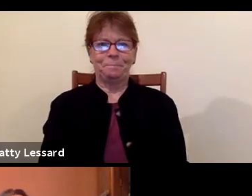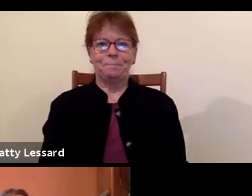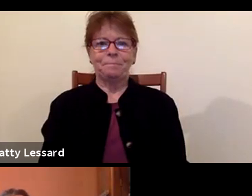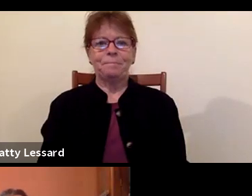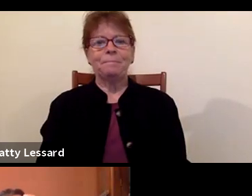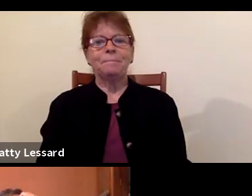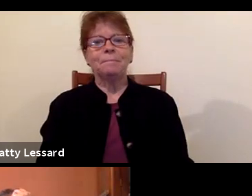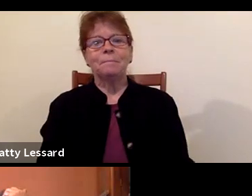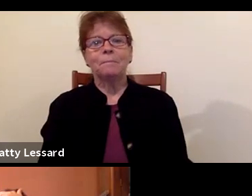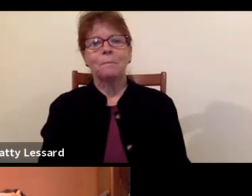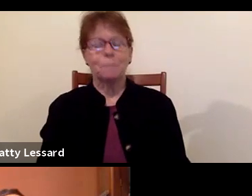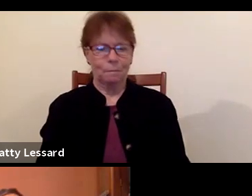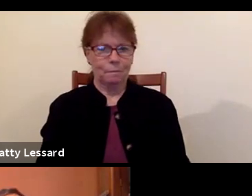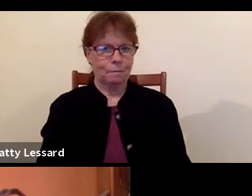≫ Steve: Not quite yet.